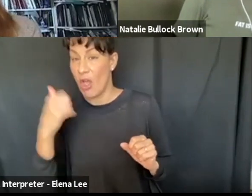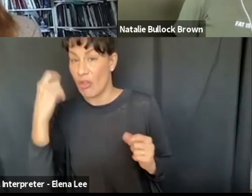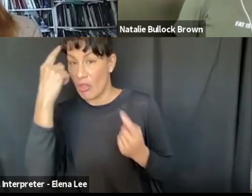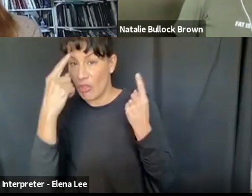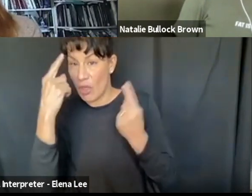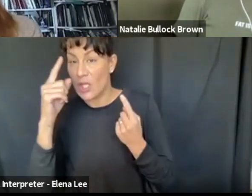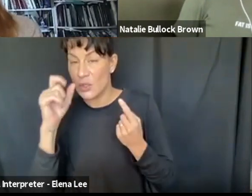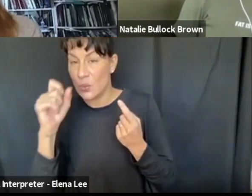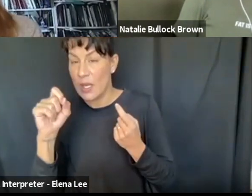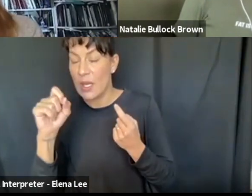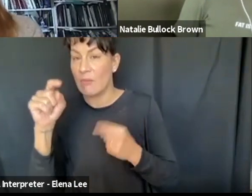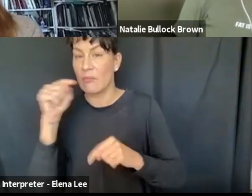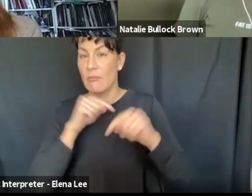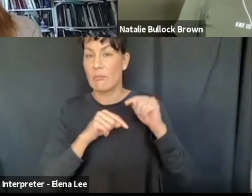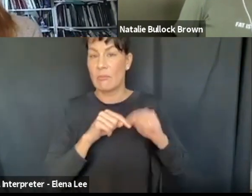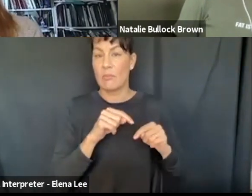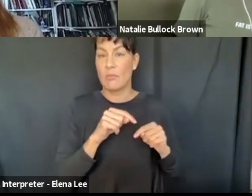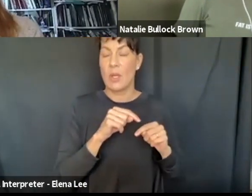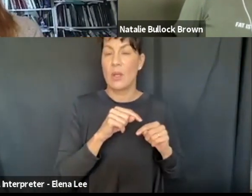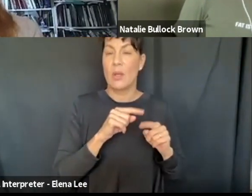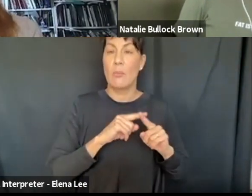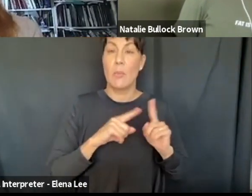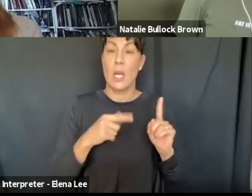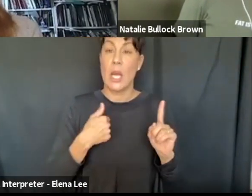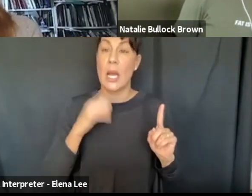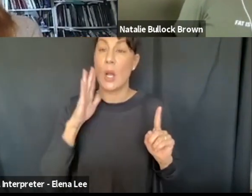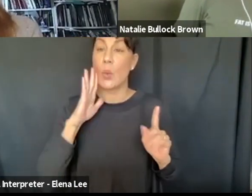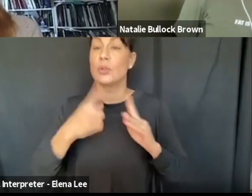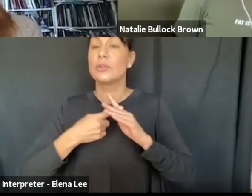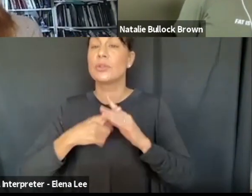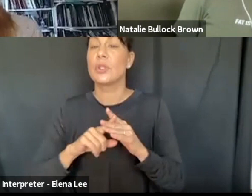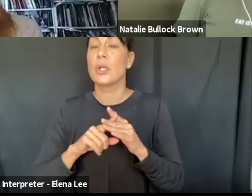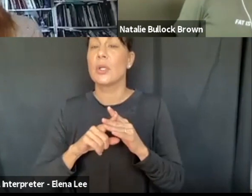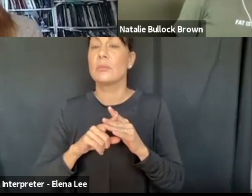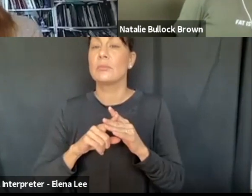but I'll start with a question here.